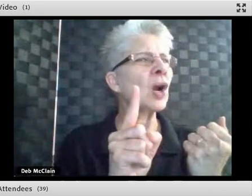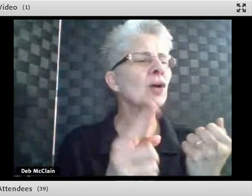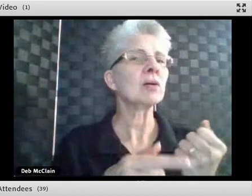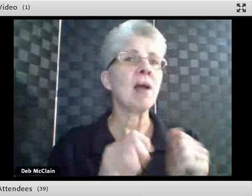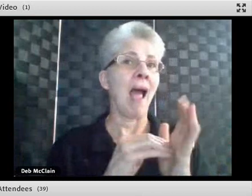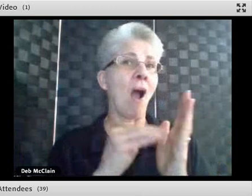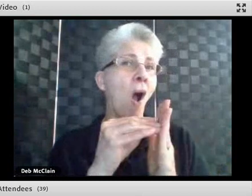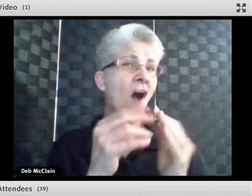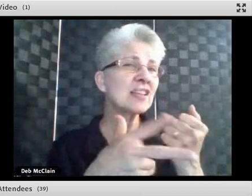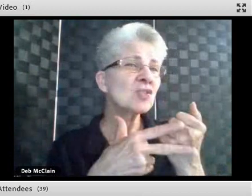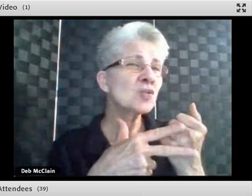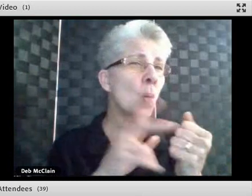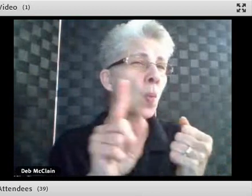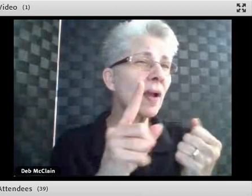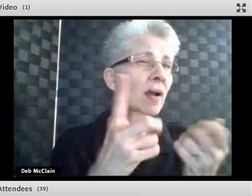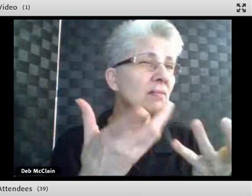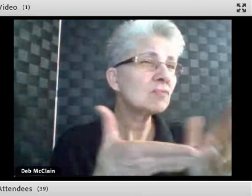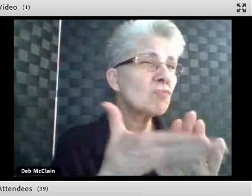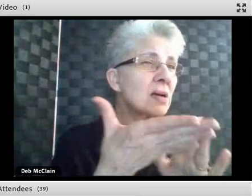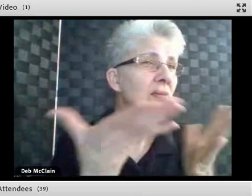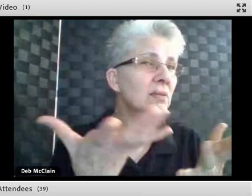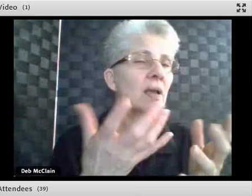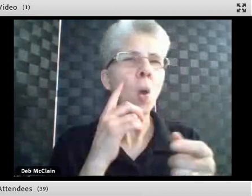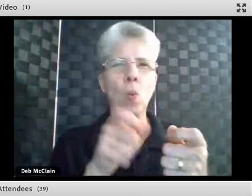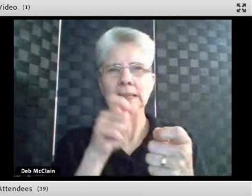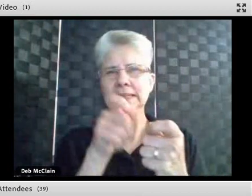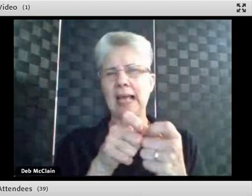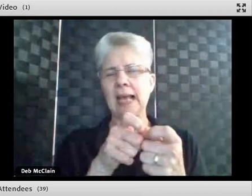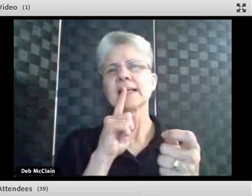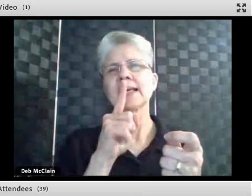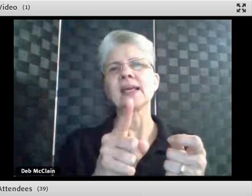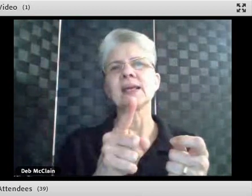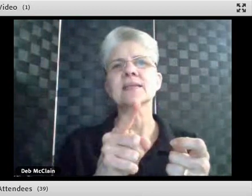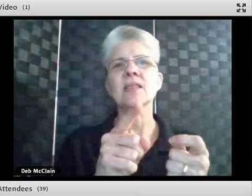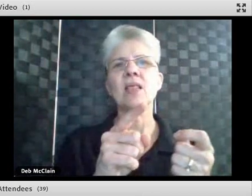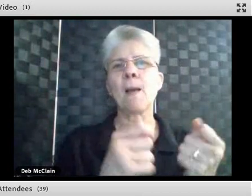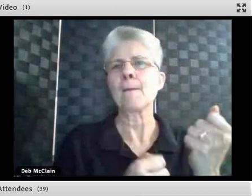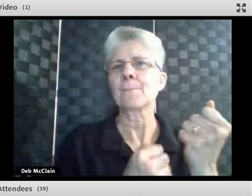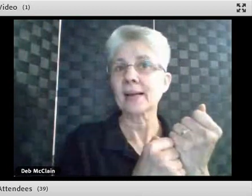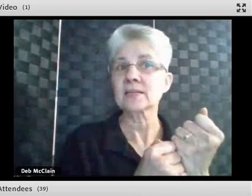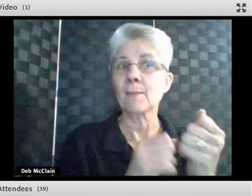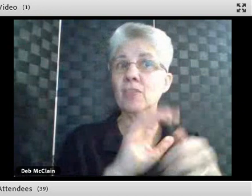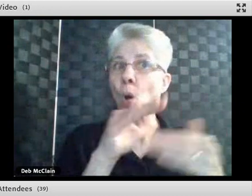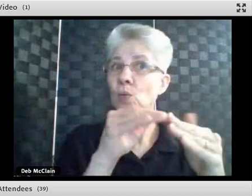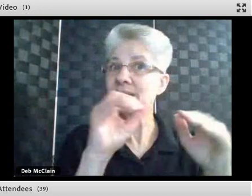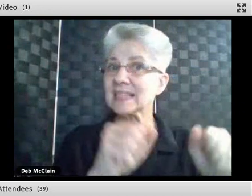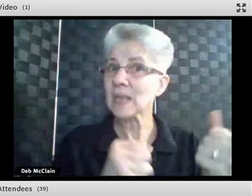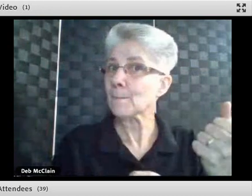How often are those backups run? And what exactly is being backed up? Is the whole system being backed up?